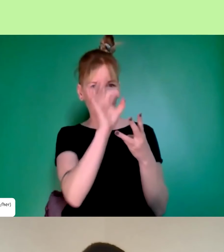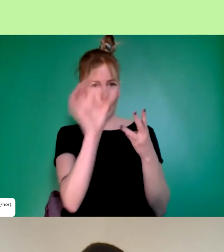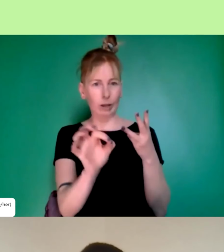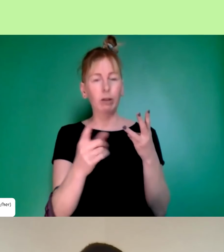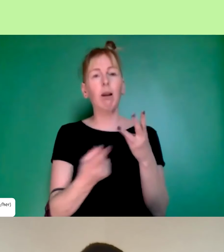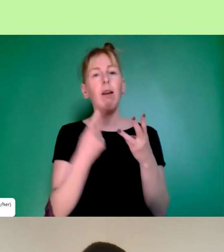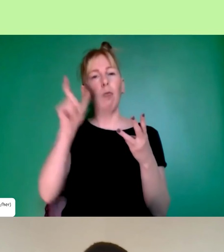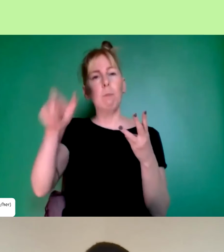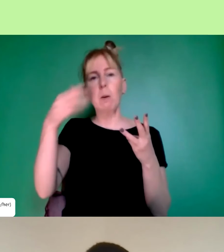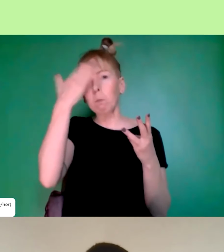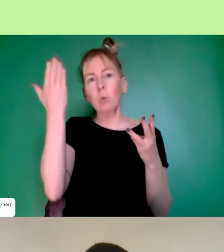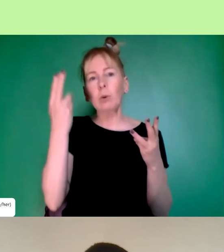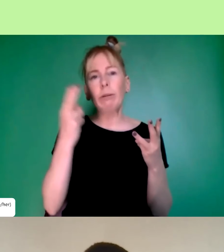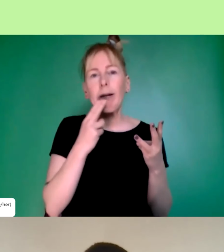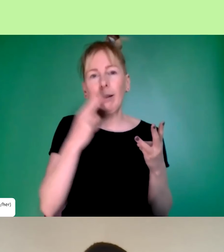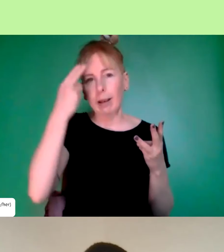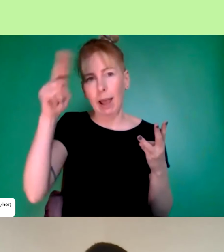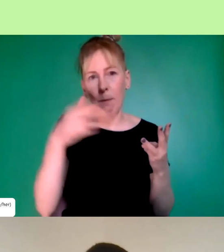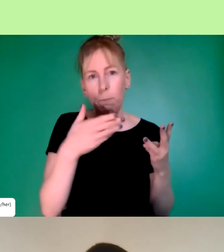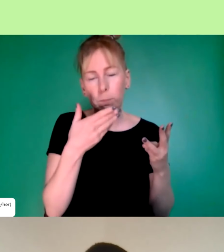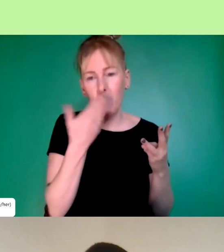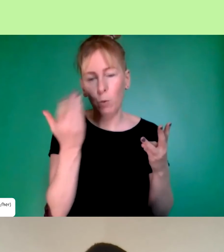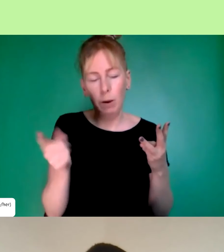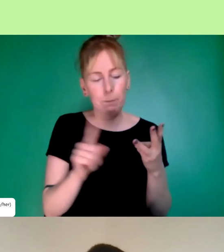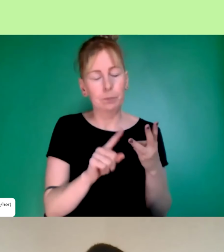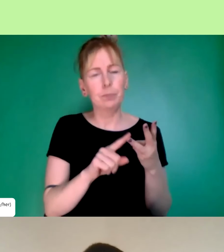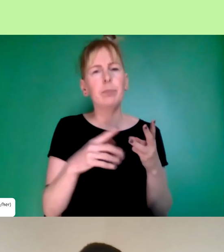again, and it says, I sometimes struggle with the tension between the independent